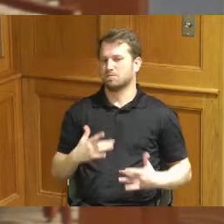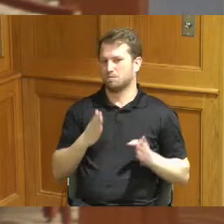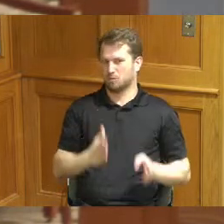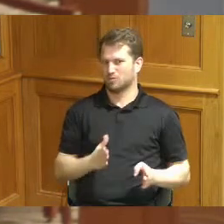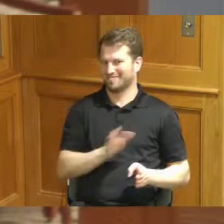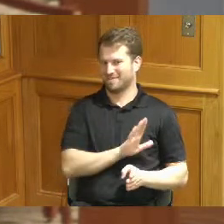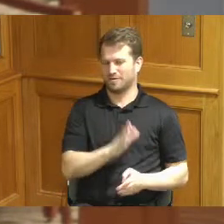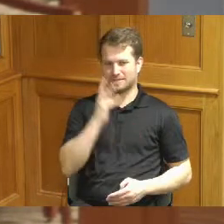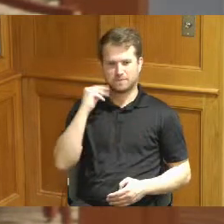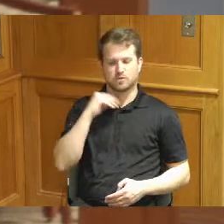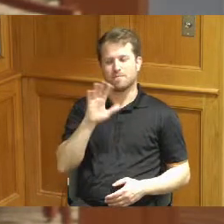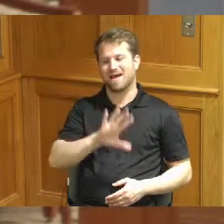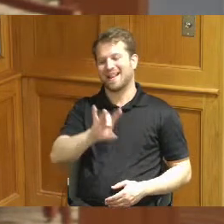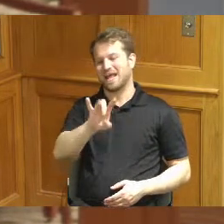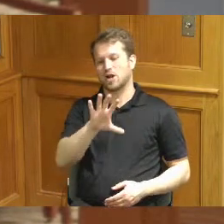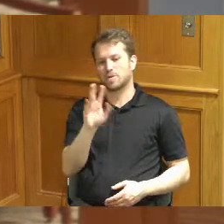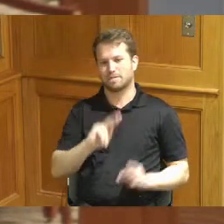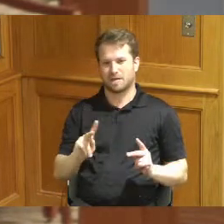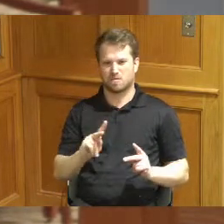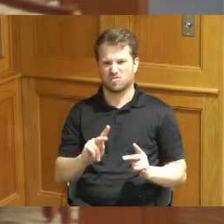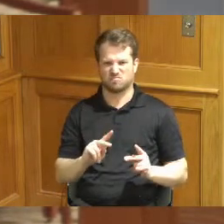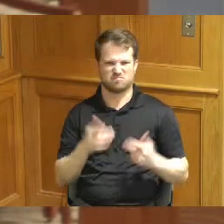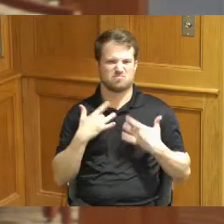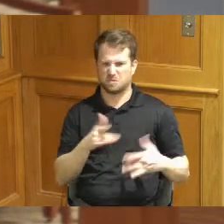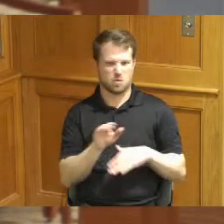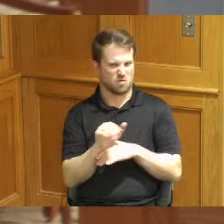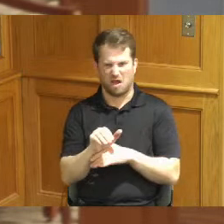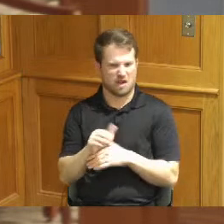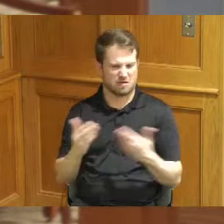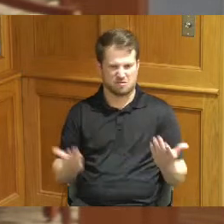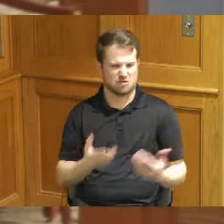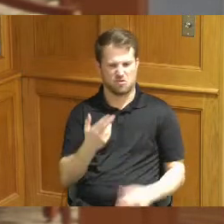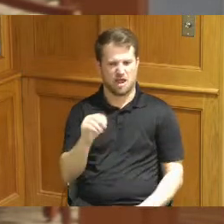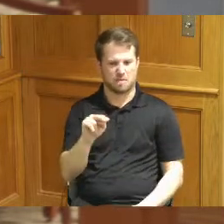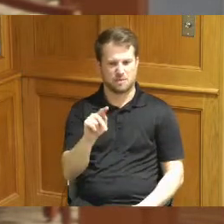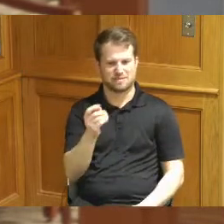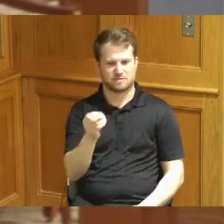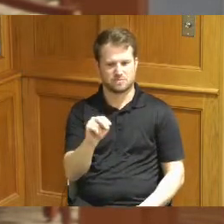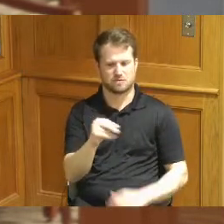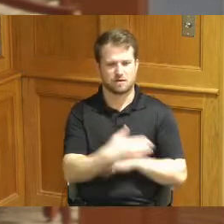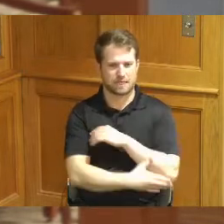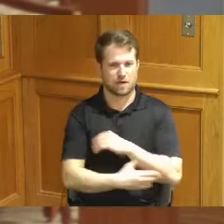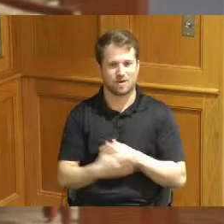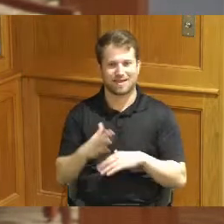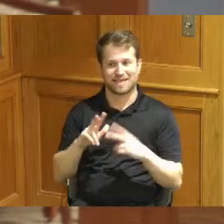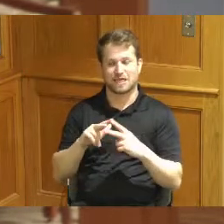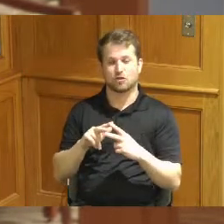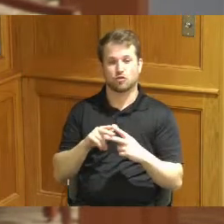about 800 people on any given night in Hamilton County who are on the street or in a shelter but